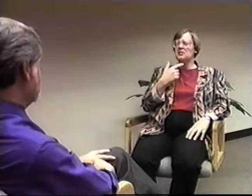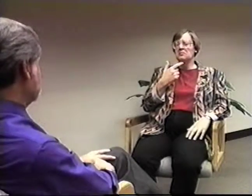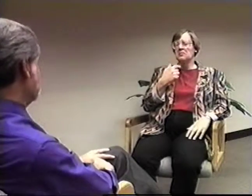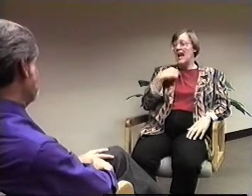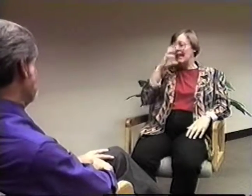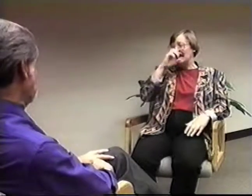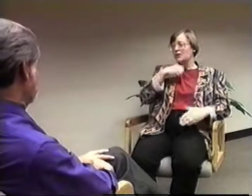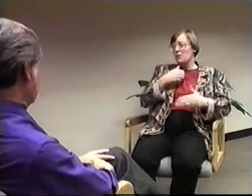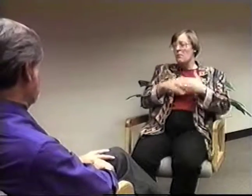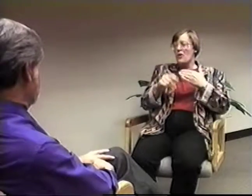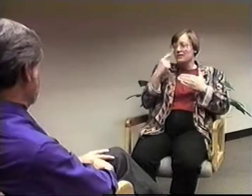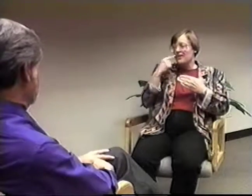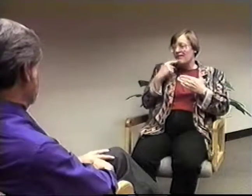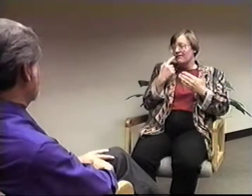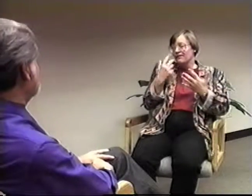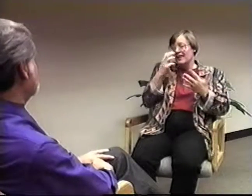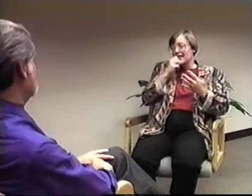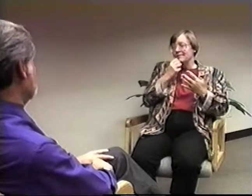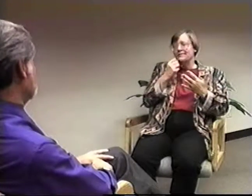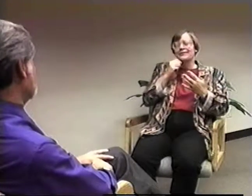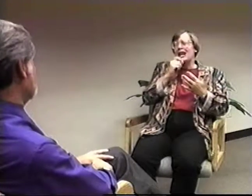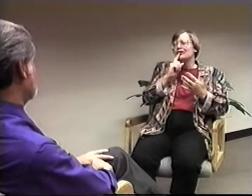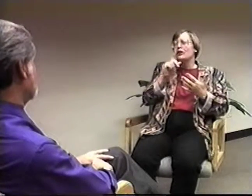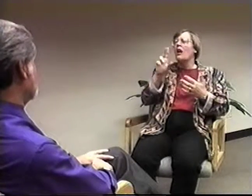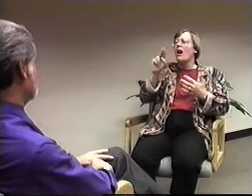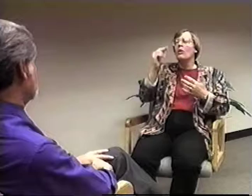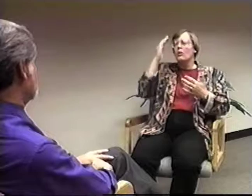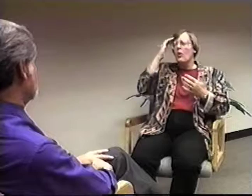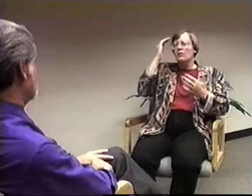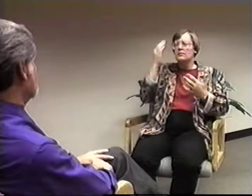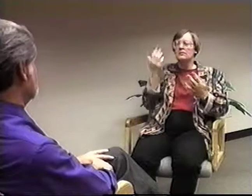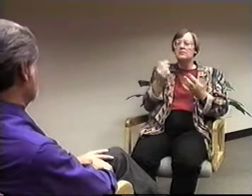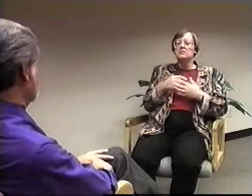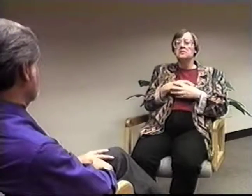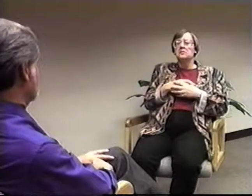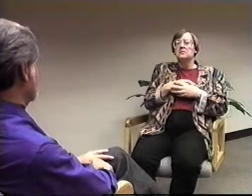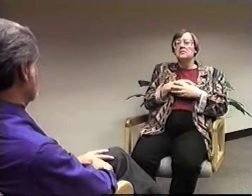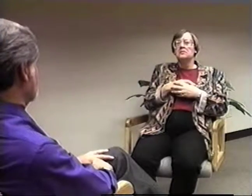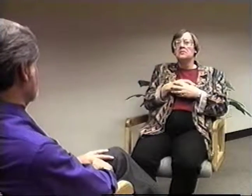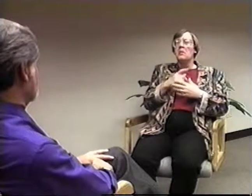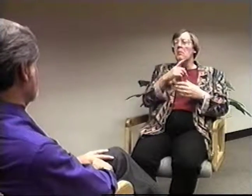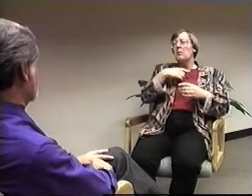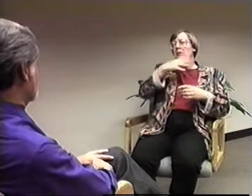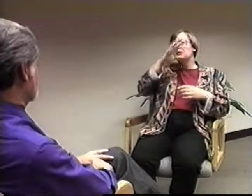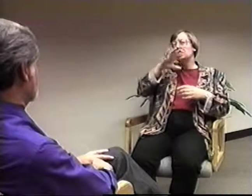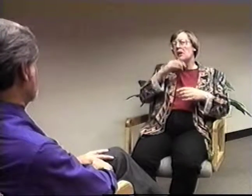Fine, OK. I guess I was born Deaf. It's really unknown cause.